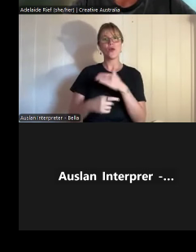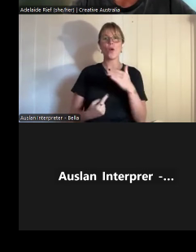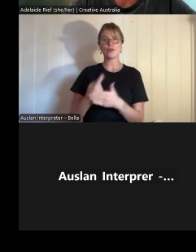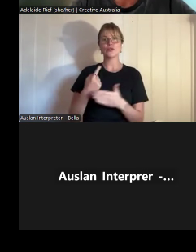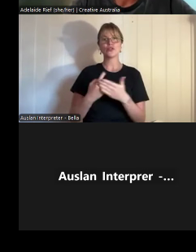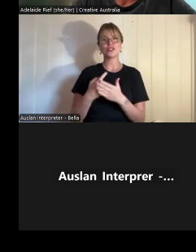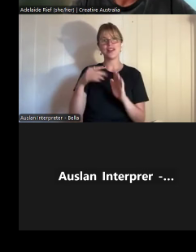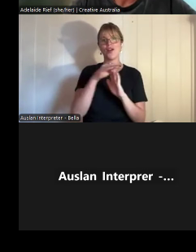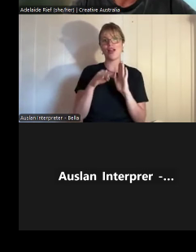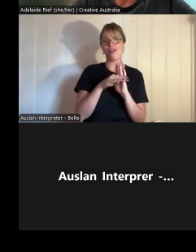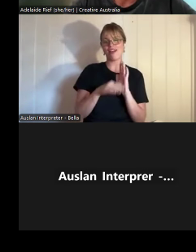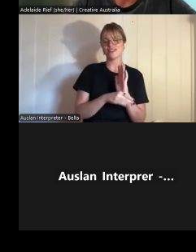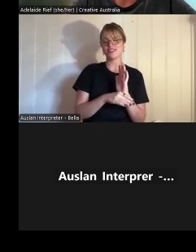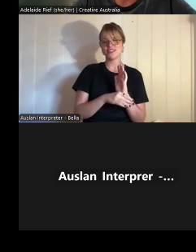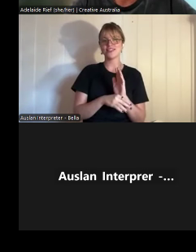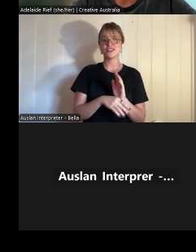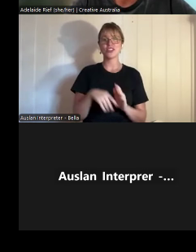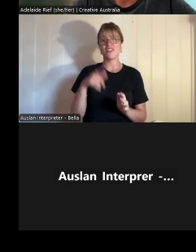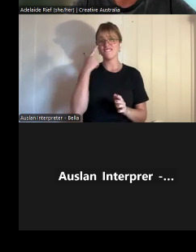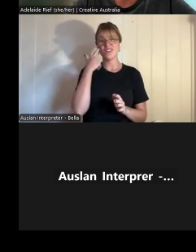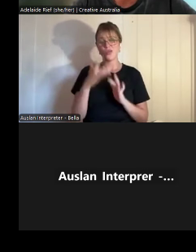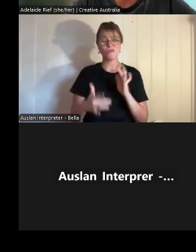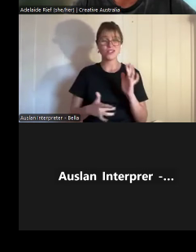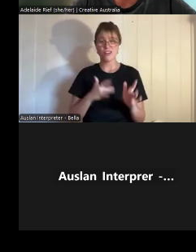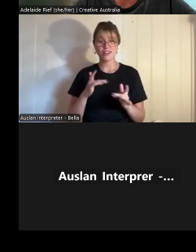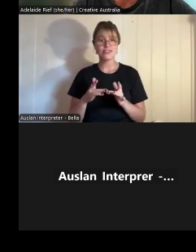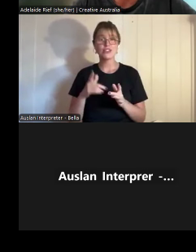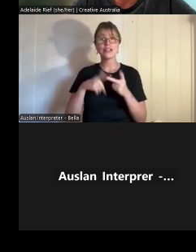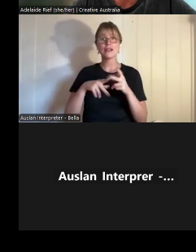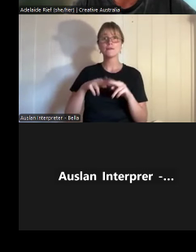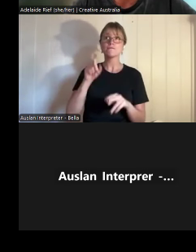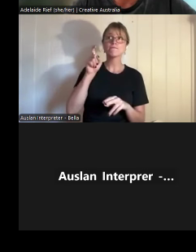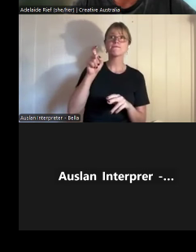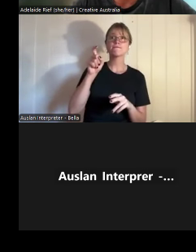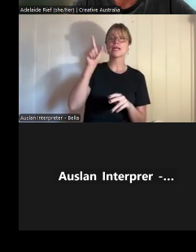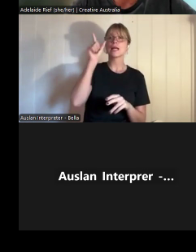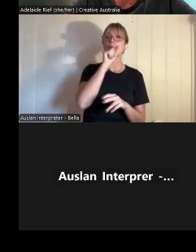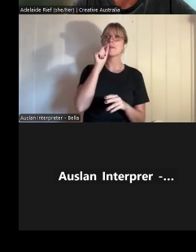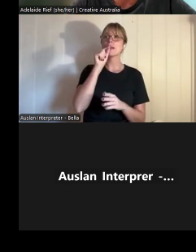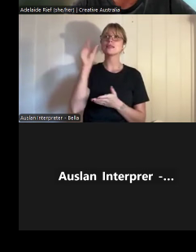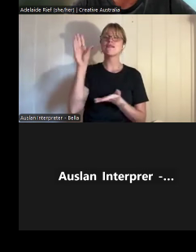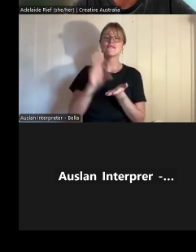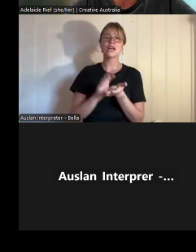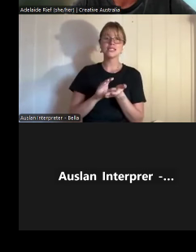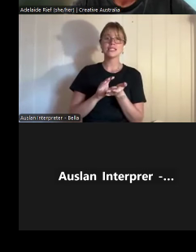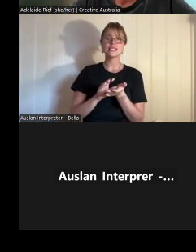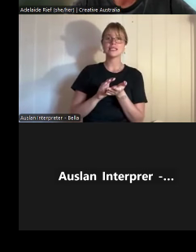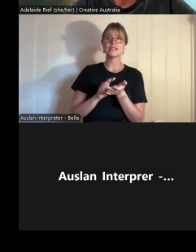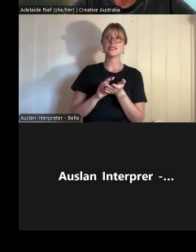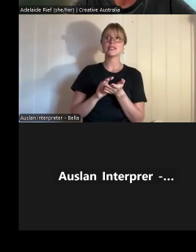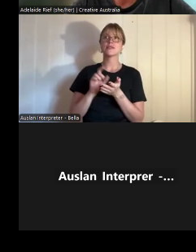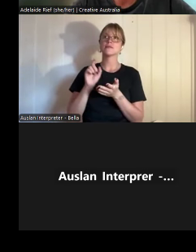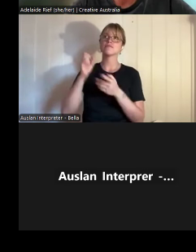the website. So if you navigate to our website so the capability fund pages, find the drop down that